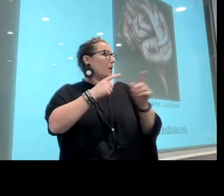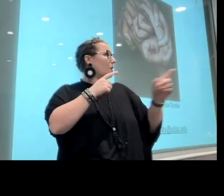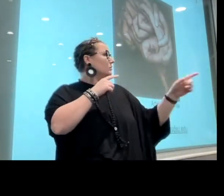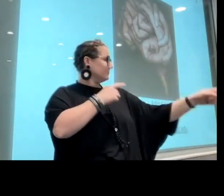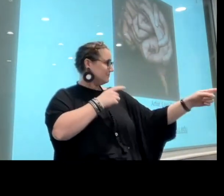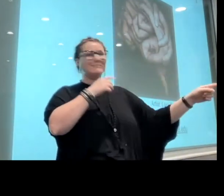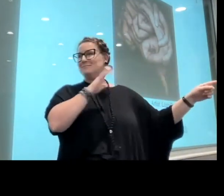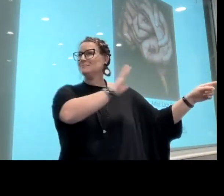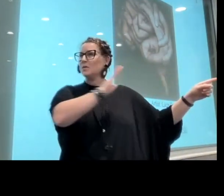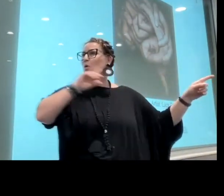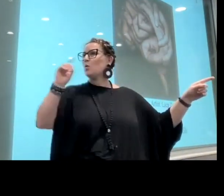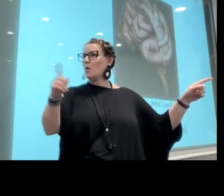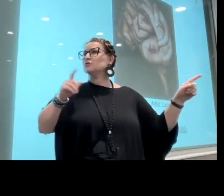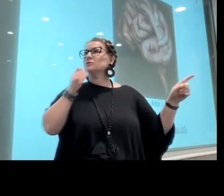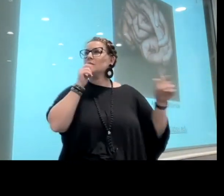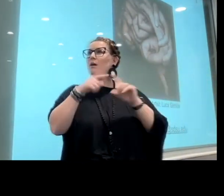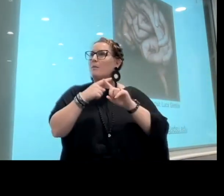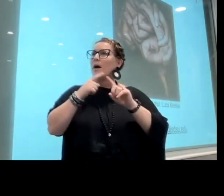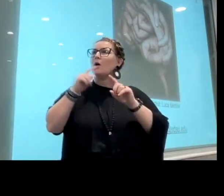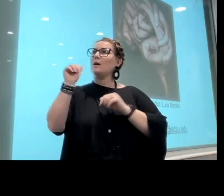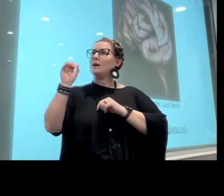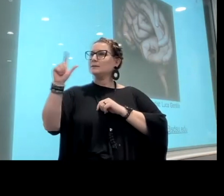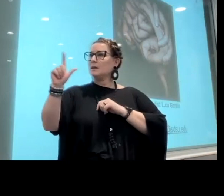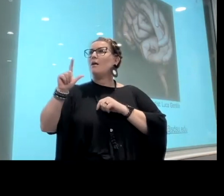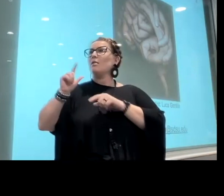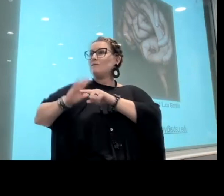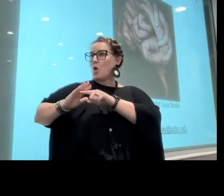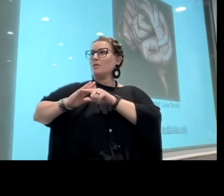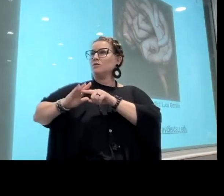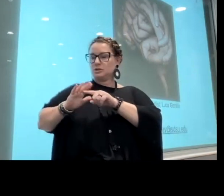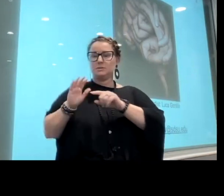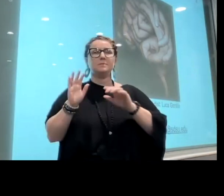i'm wondering about what research has been done specifically on, and technology.